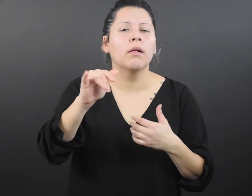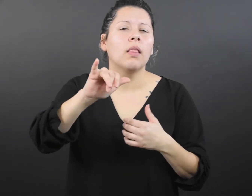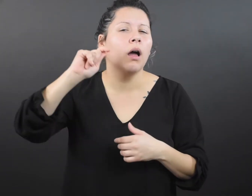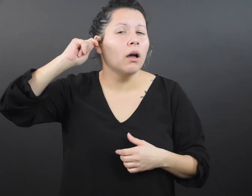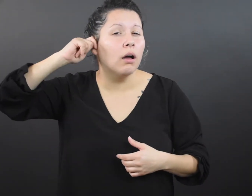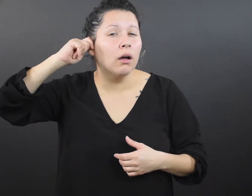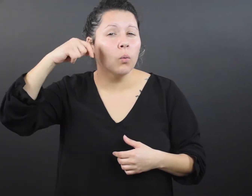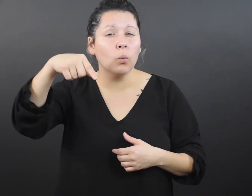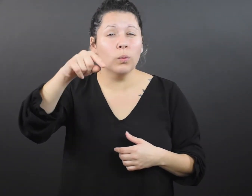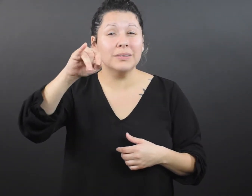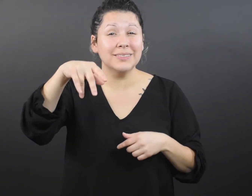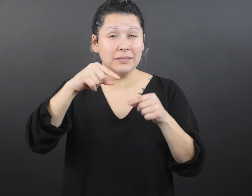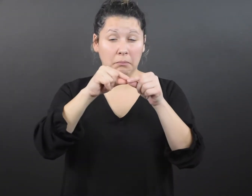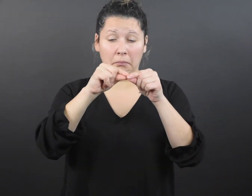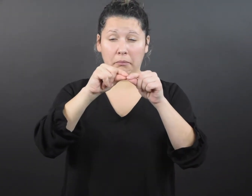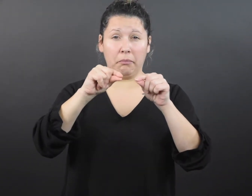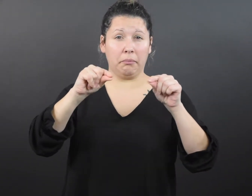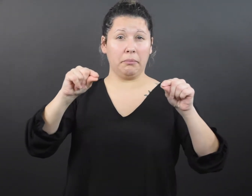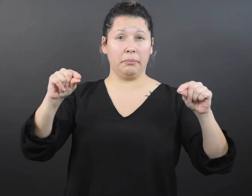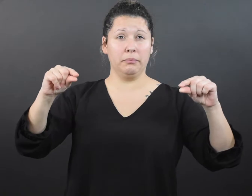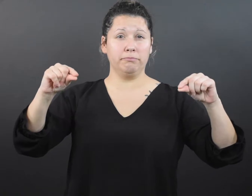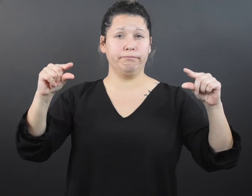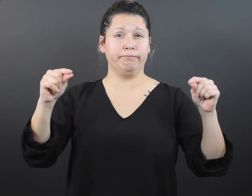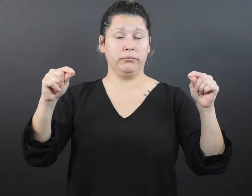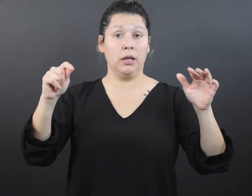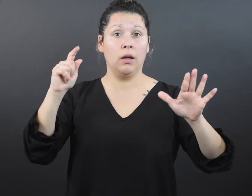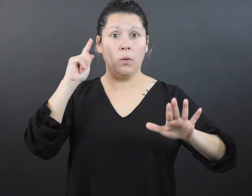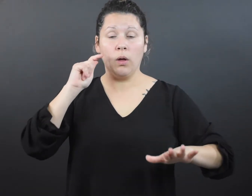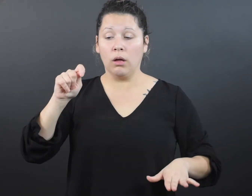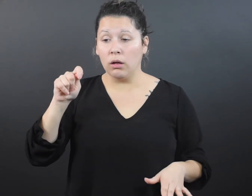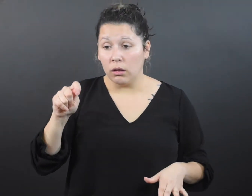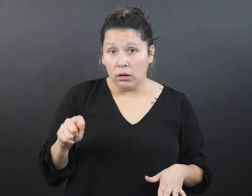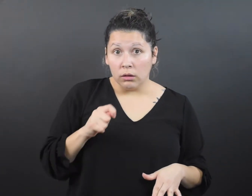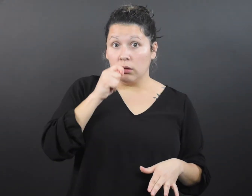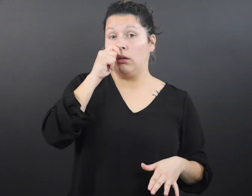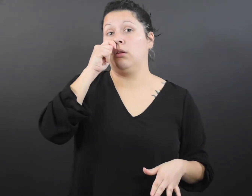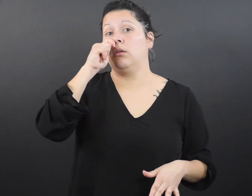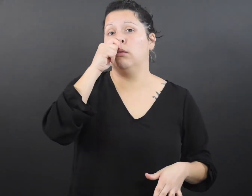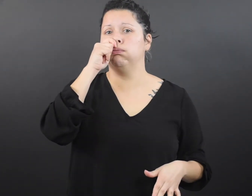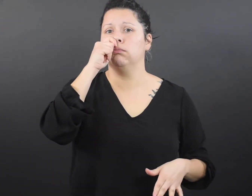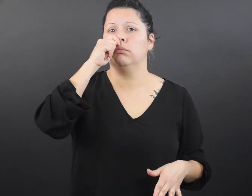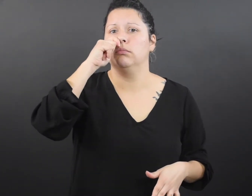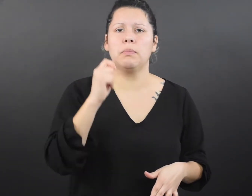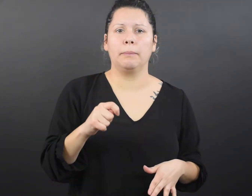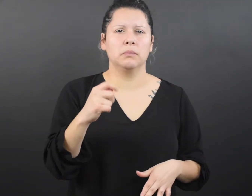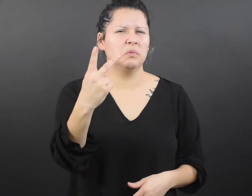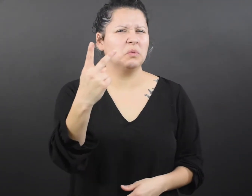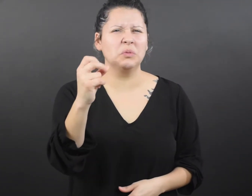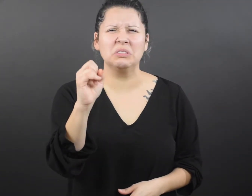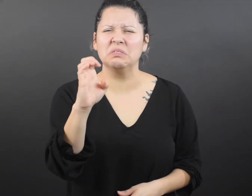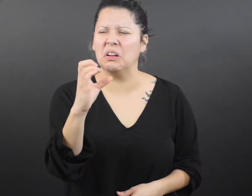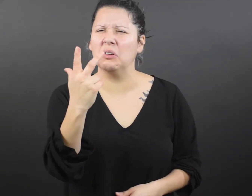A nasal swabs looks like a long Q-tip. It is inserted about two inches into your nose